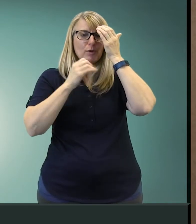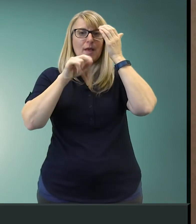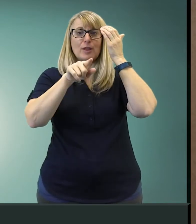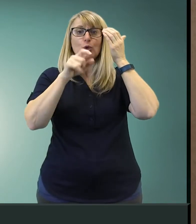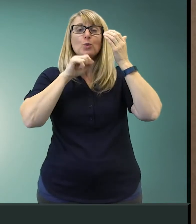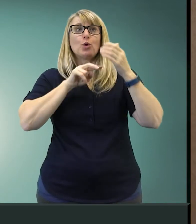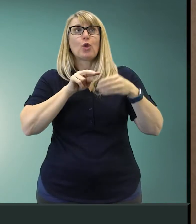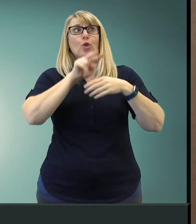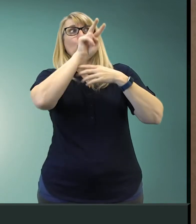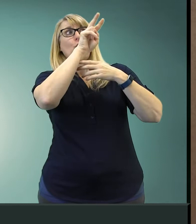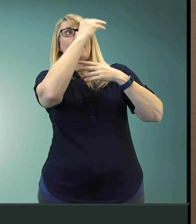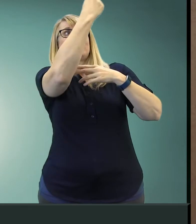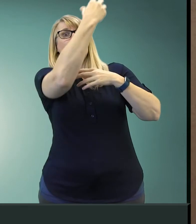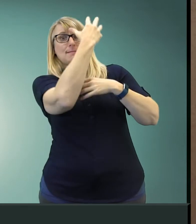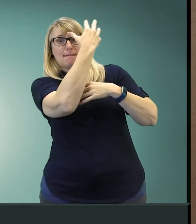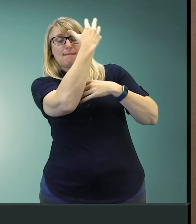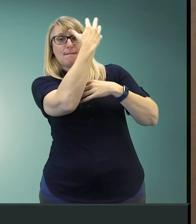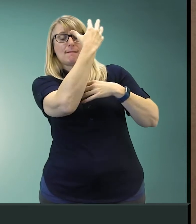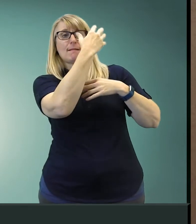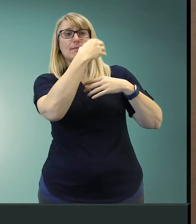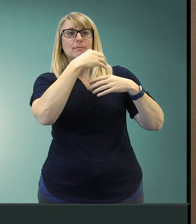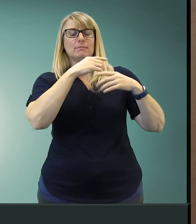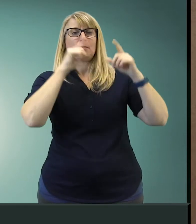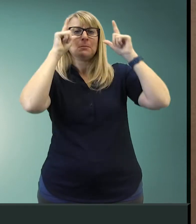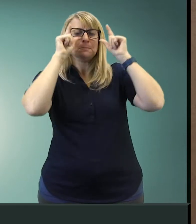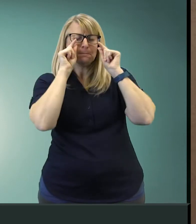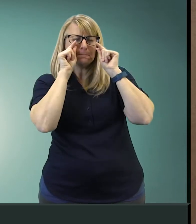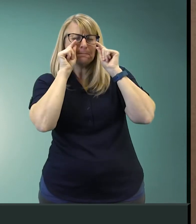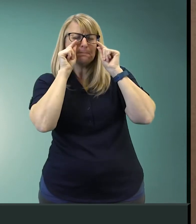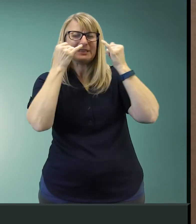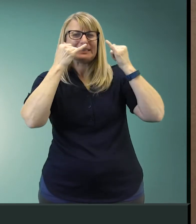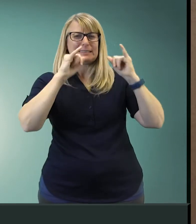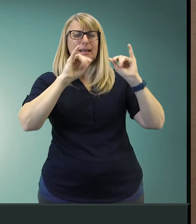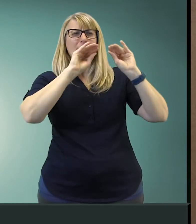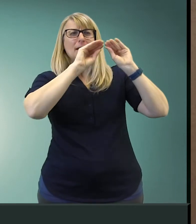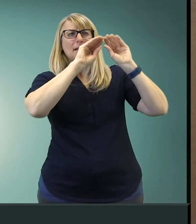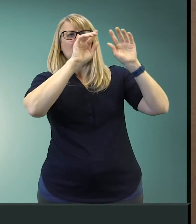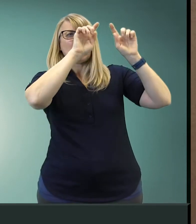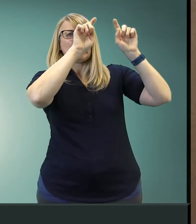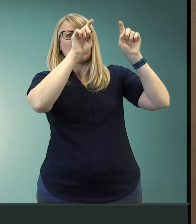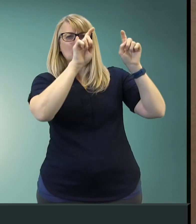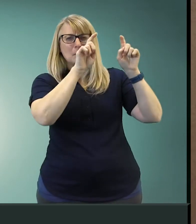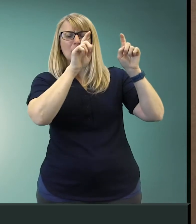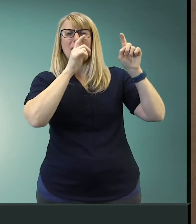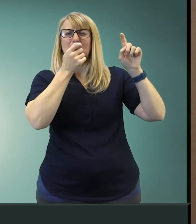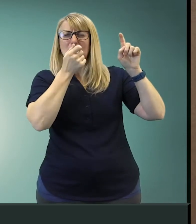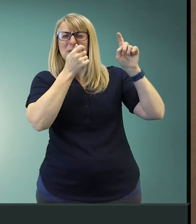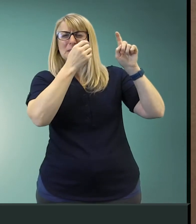it's almost like if you look at the sun, and you close your eyes, but you can still see the light of the sun